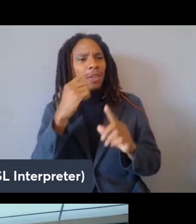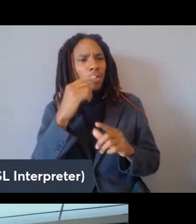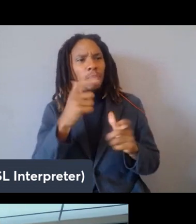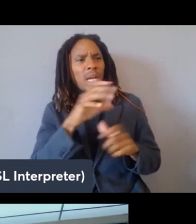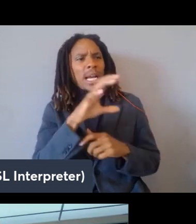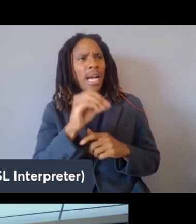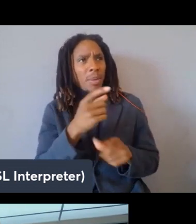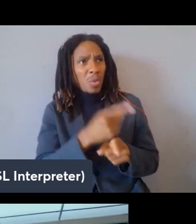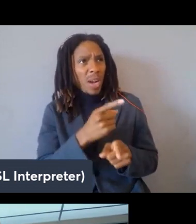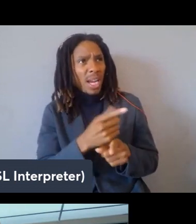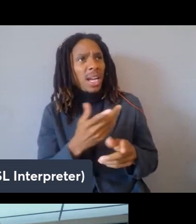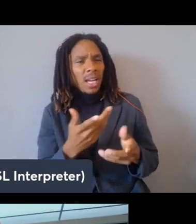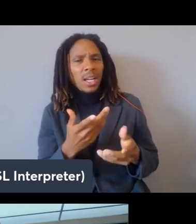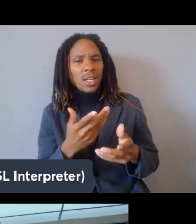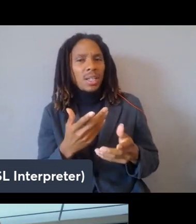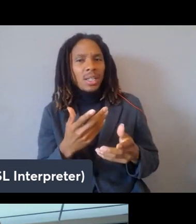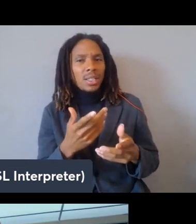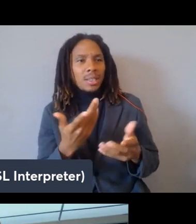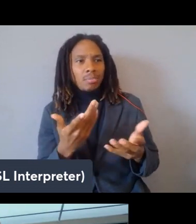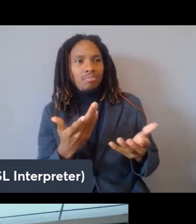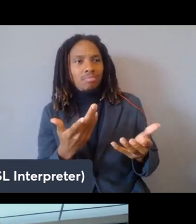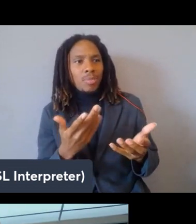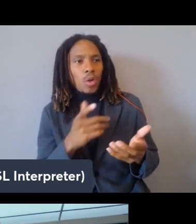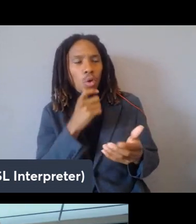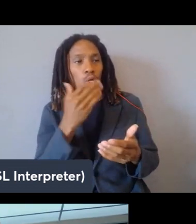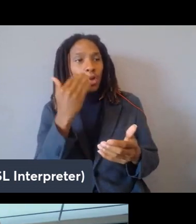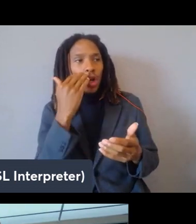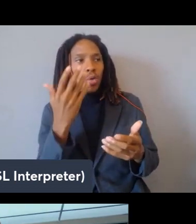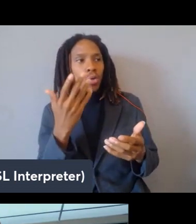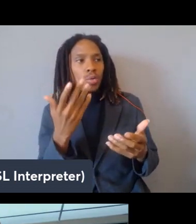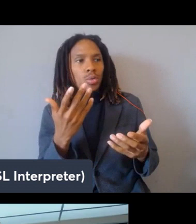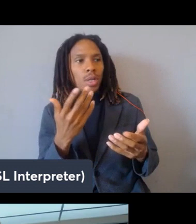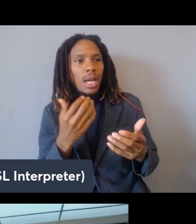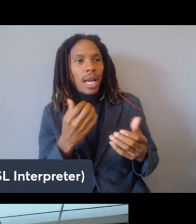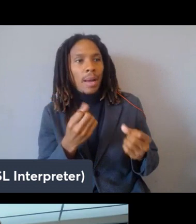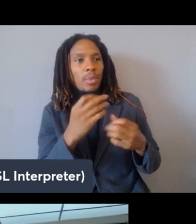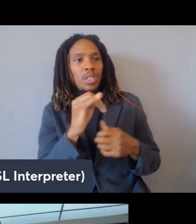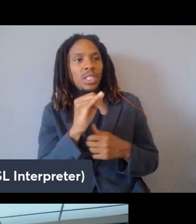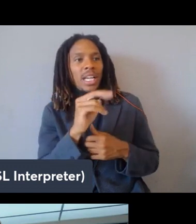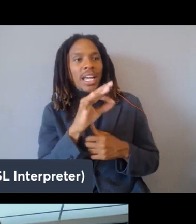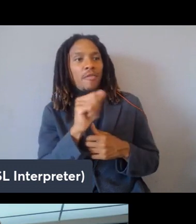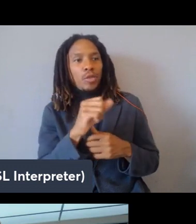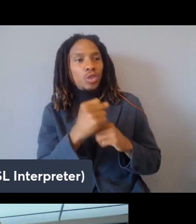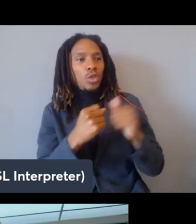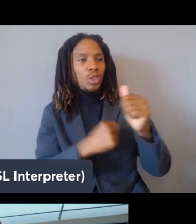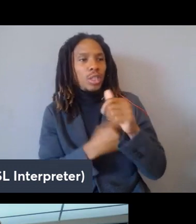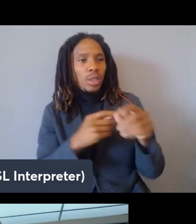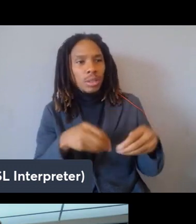where who knows what extent of infrastructure they're trying to provision across I don't how many camps and regions,